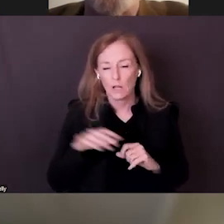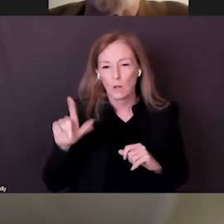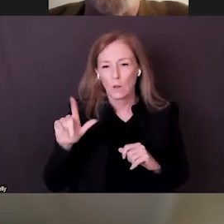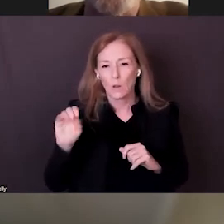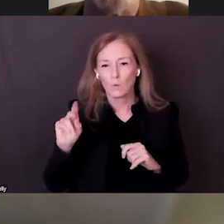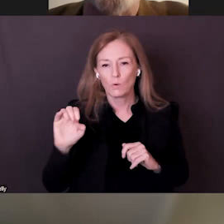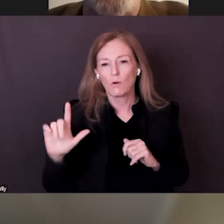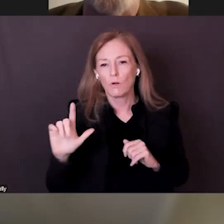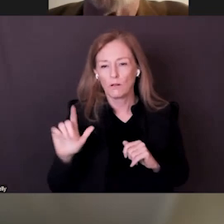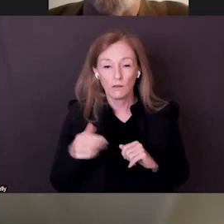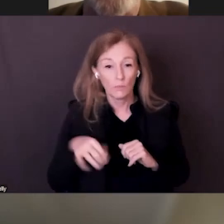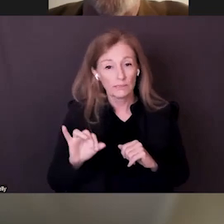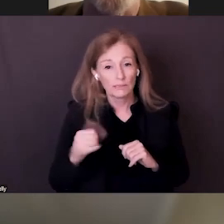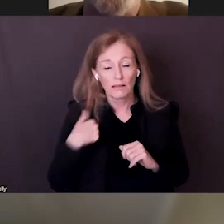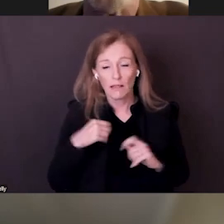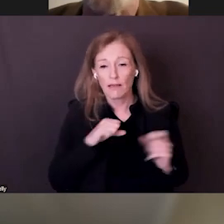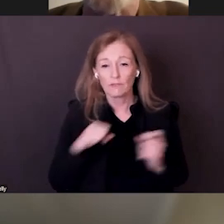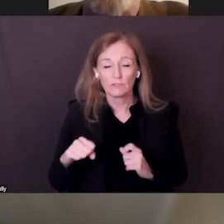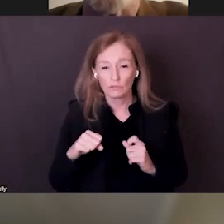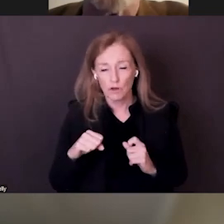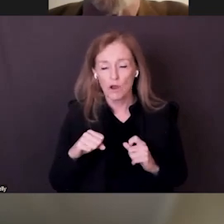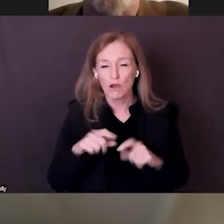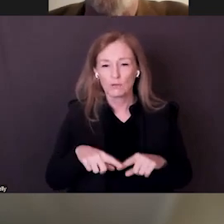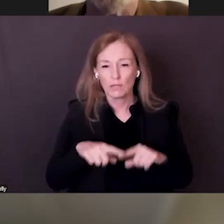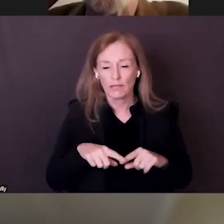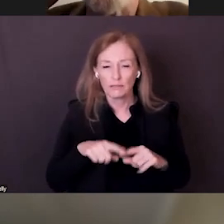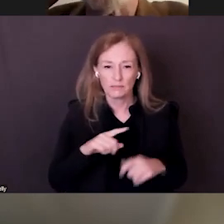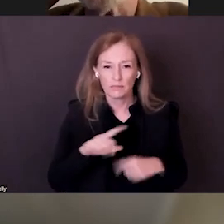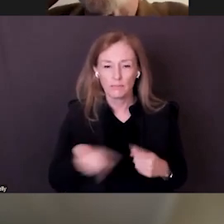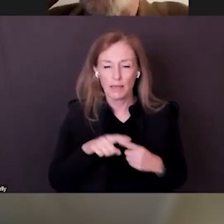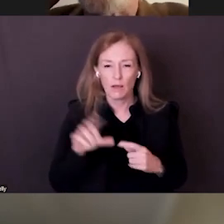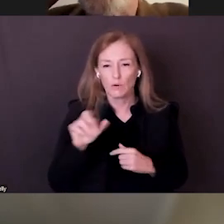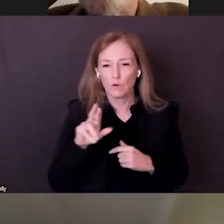WE HAVE THE RELIANCE ON THE CORE GROUP CHAT AND TEXT CENTER.